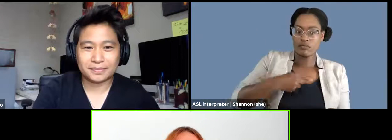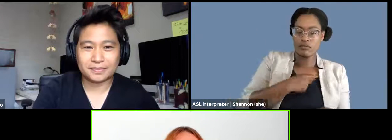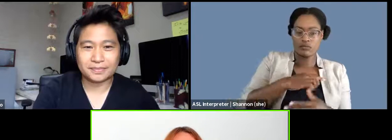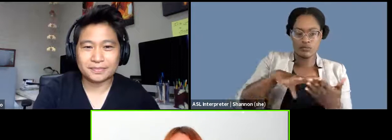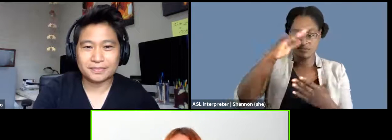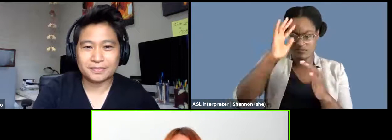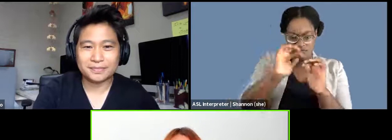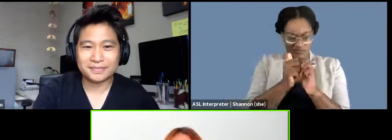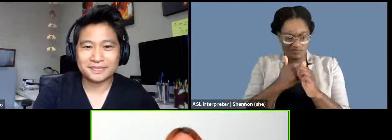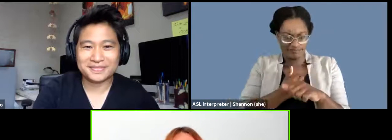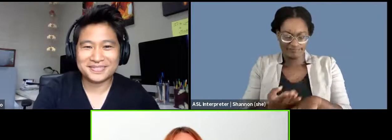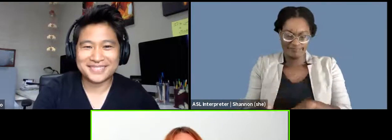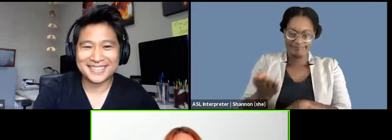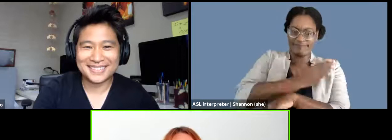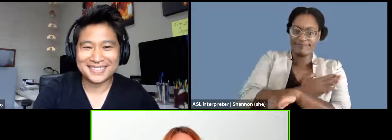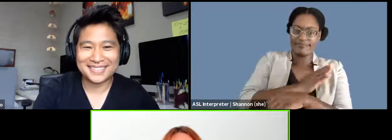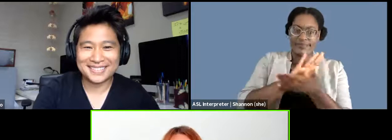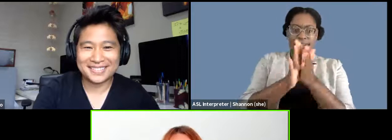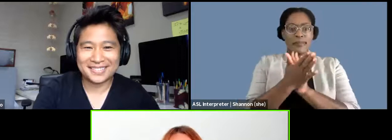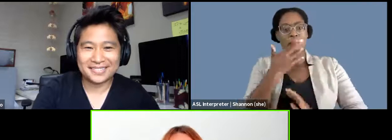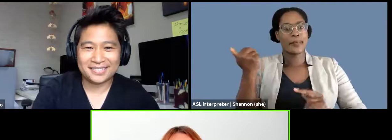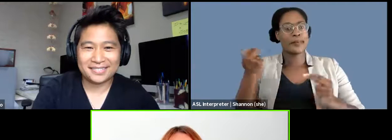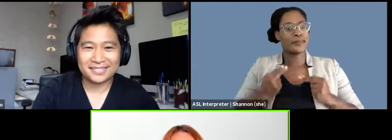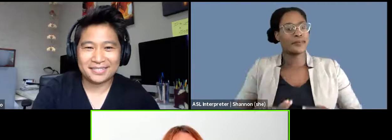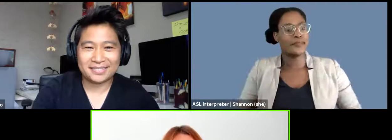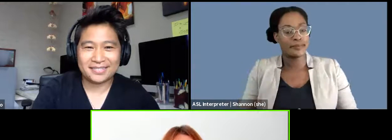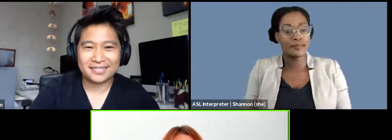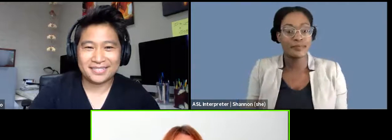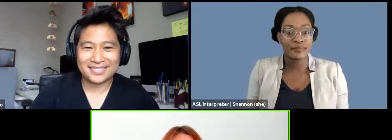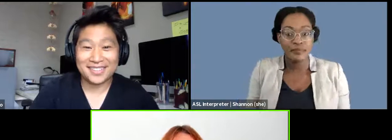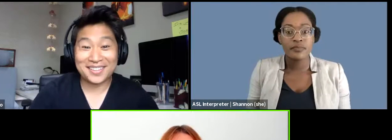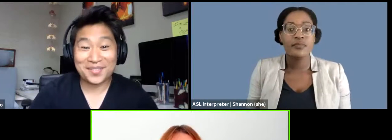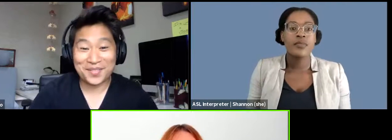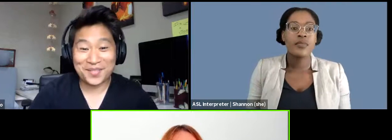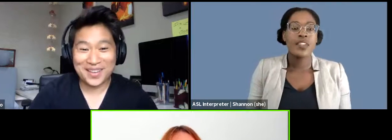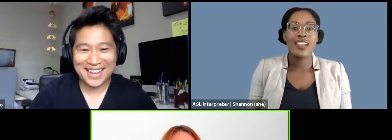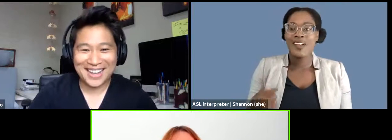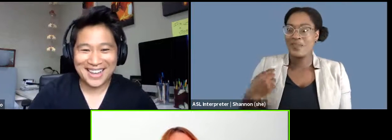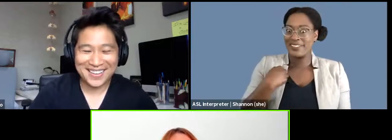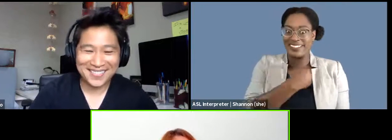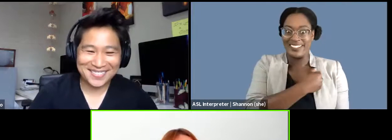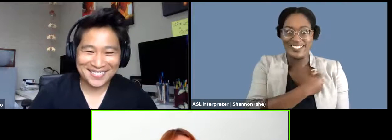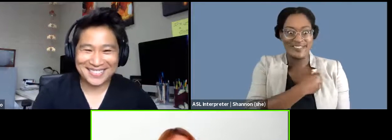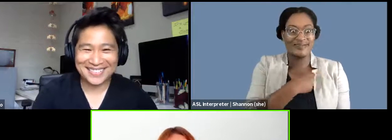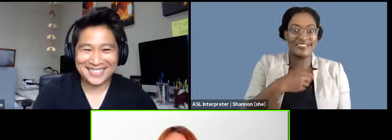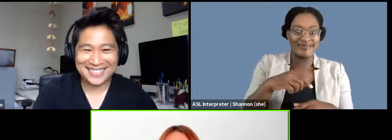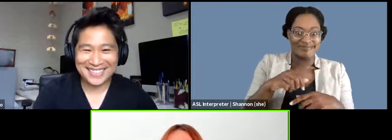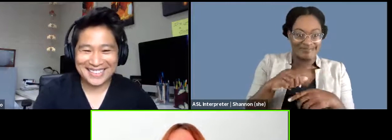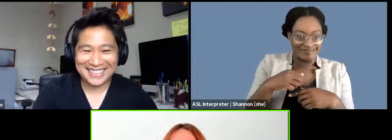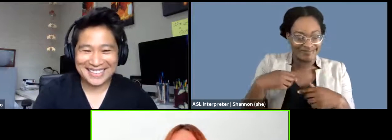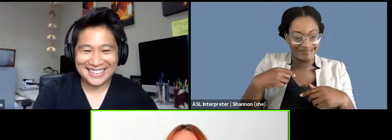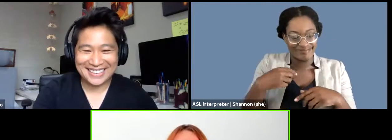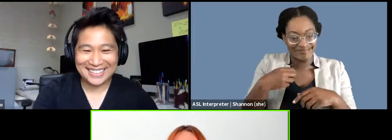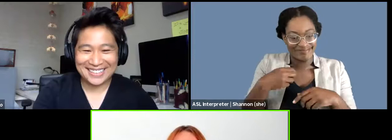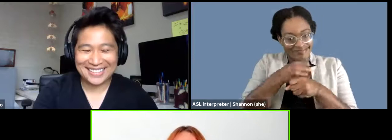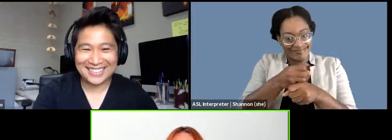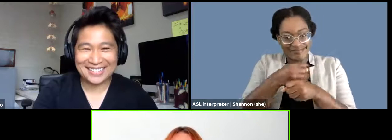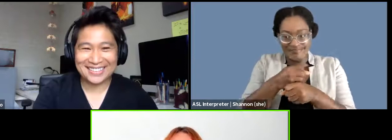So we have been on air for one year, everyone, as of tomorrow! Our audience has been steadily